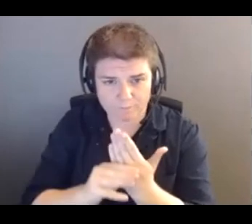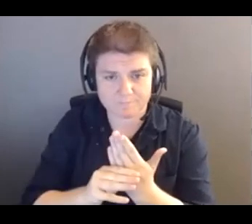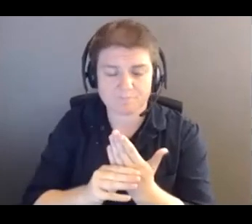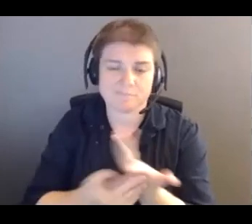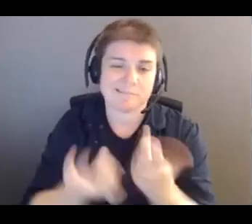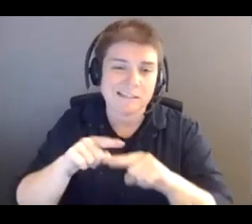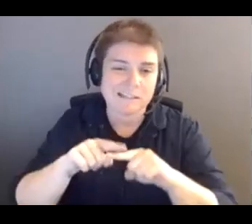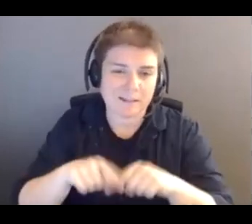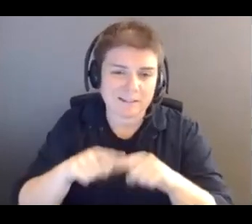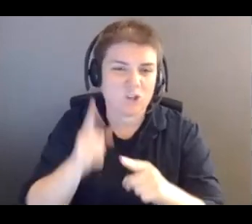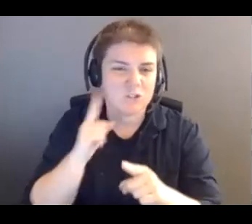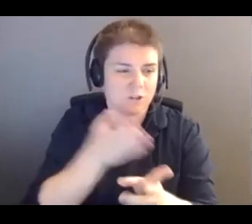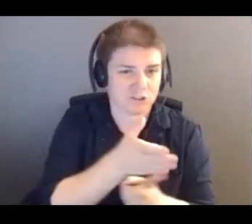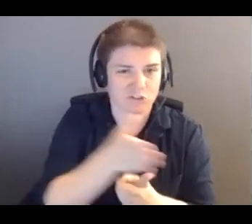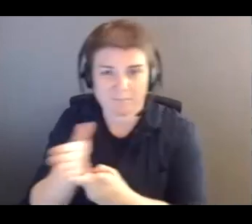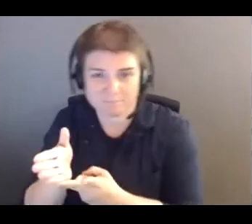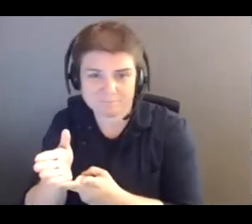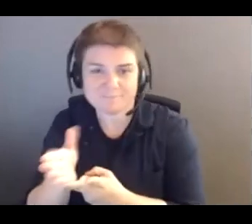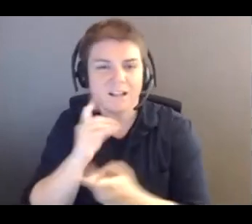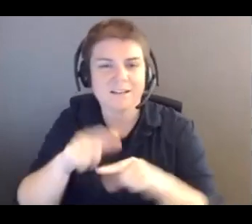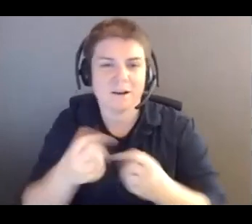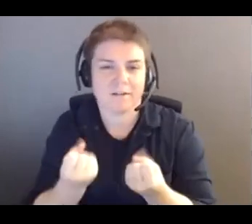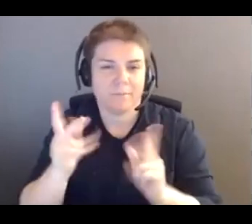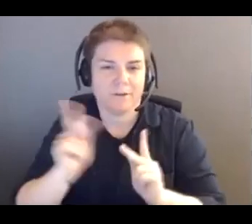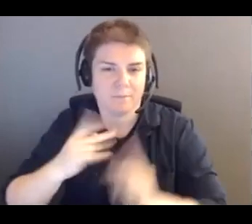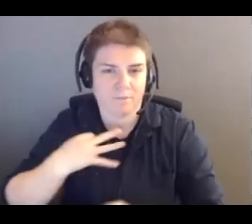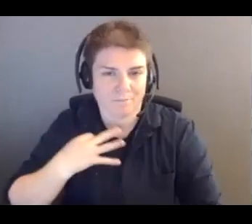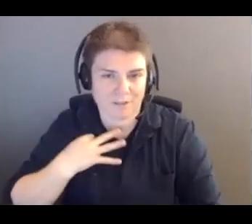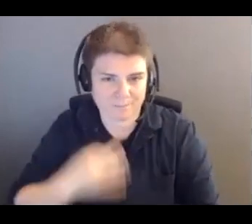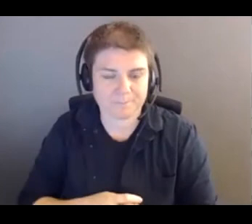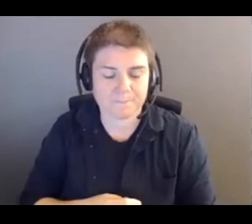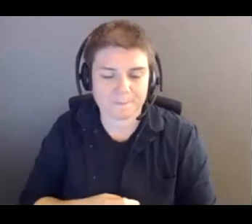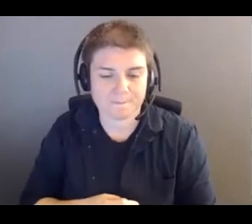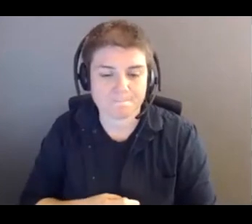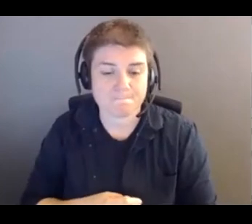stream and depending on the volume of applications received. Each committee will consist of seven